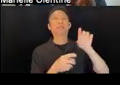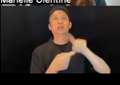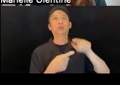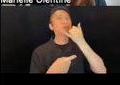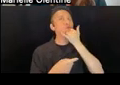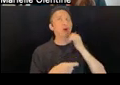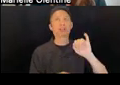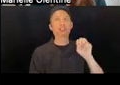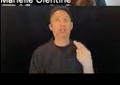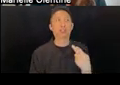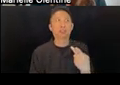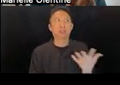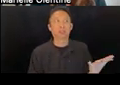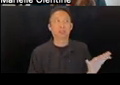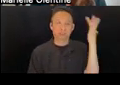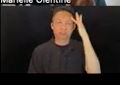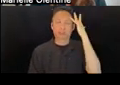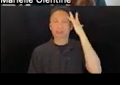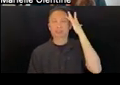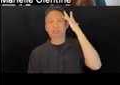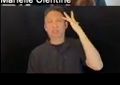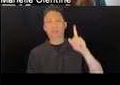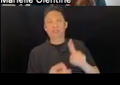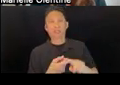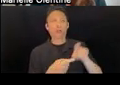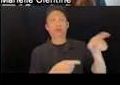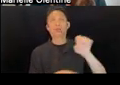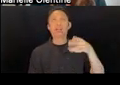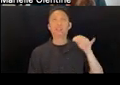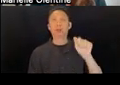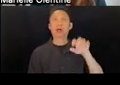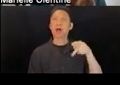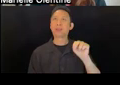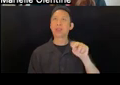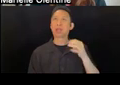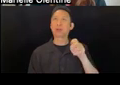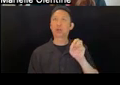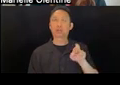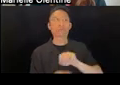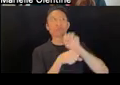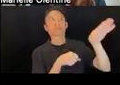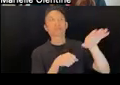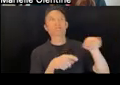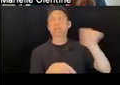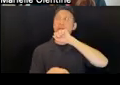Have you made any films before? Played at any film festivals? Keep in contact with those programmers. They want to know what you're doing next, even if